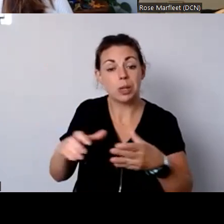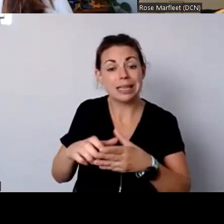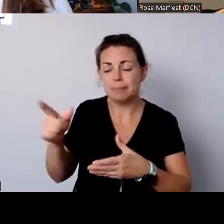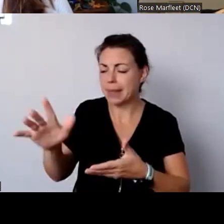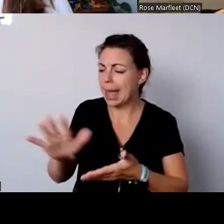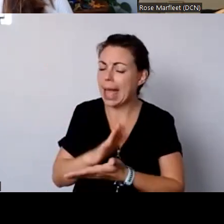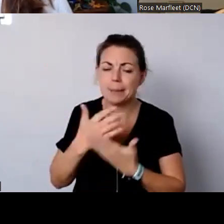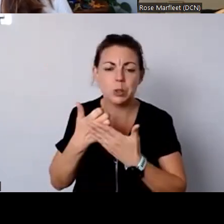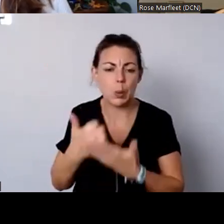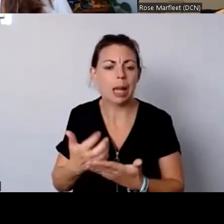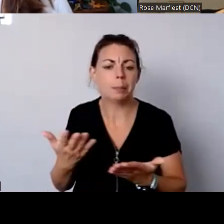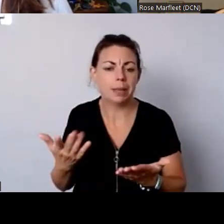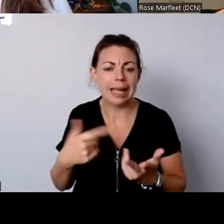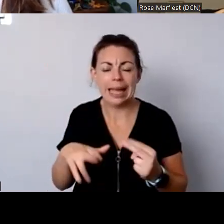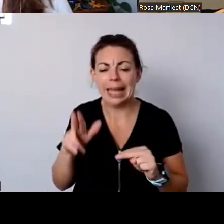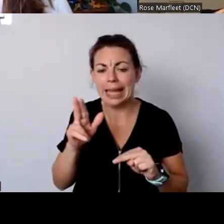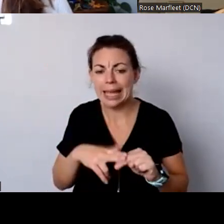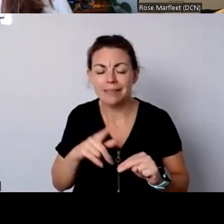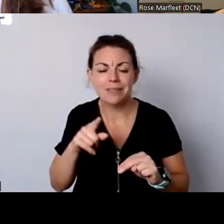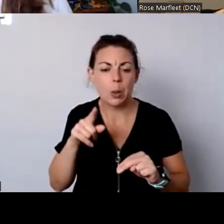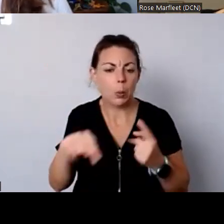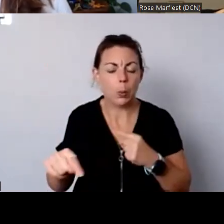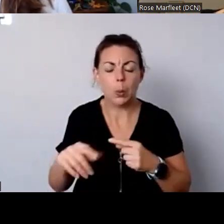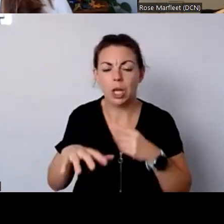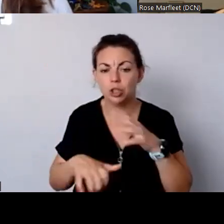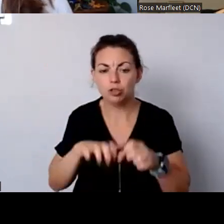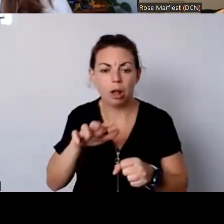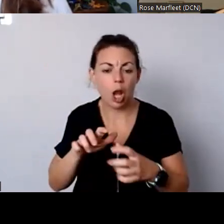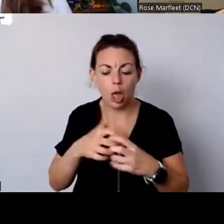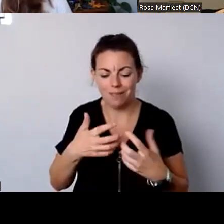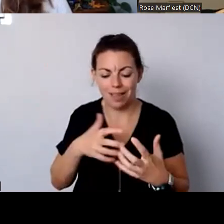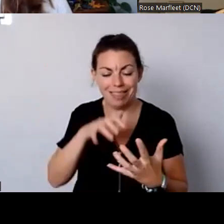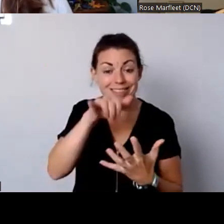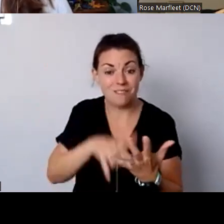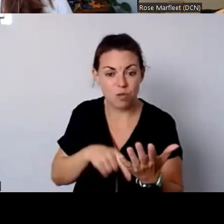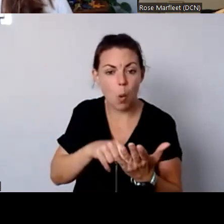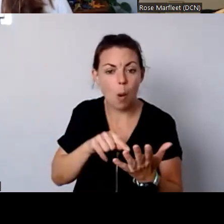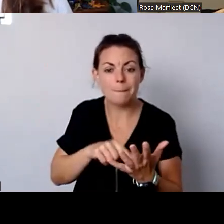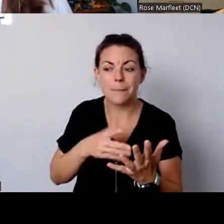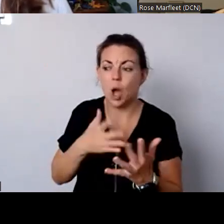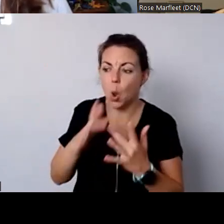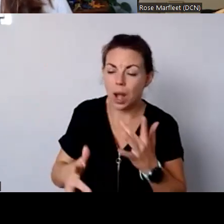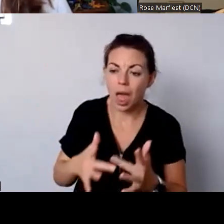if you have difficulties with accessing the entry form which is online or if you need any more support